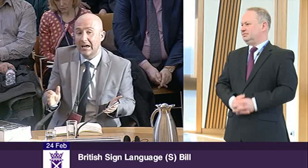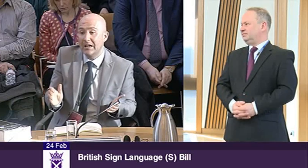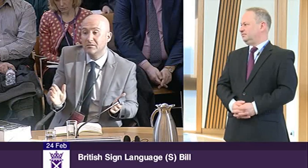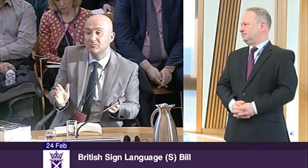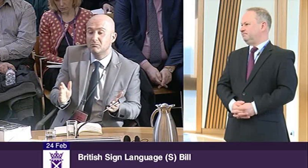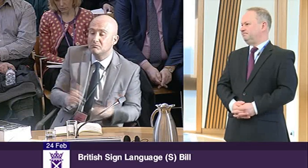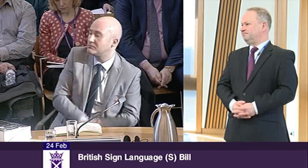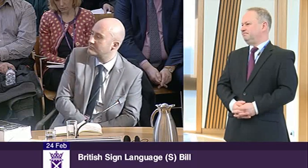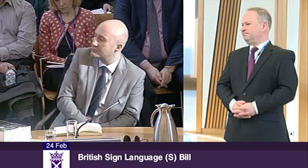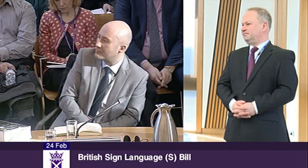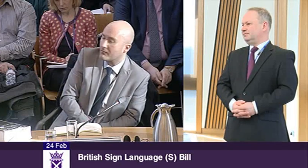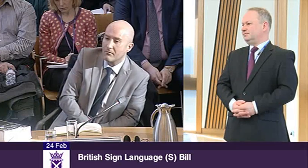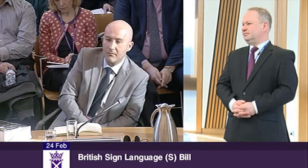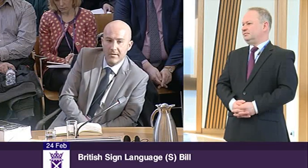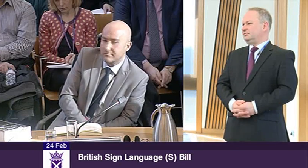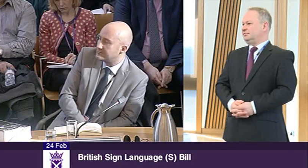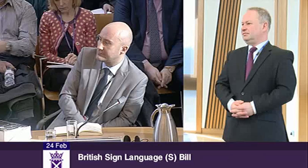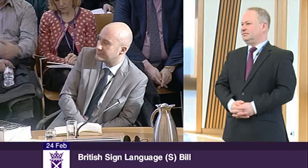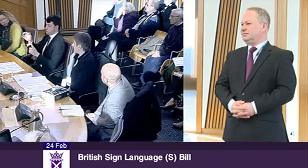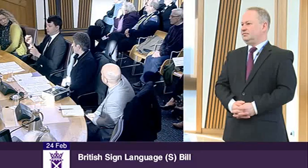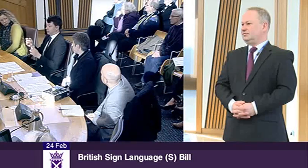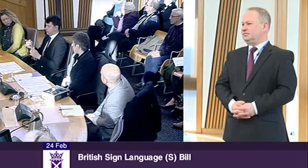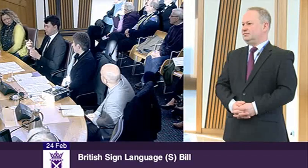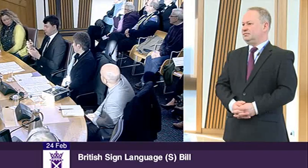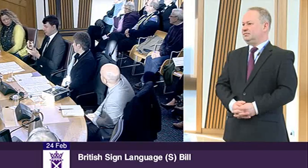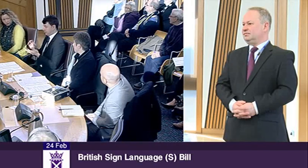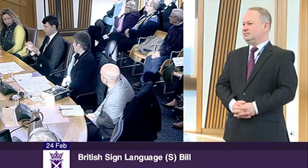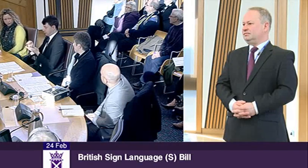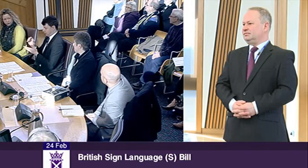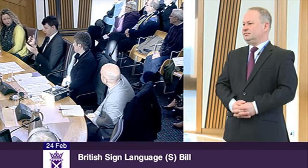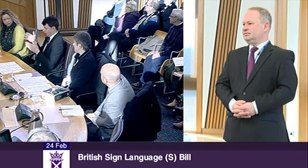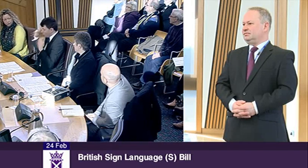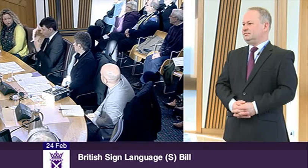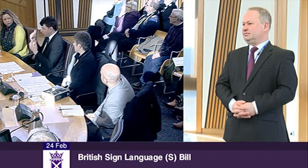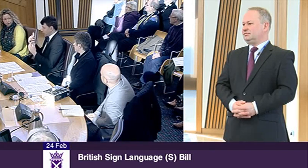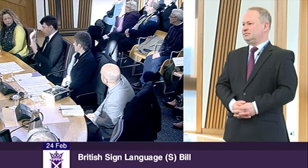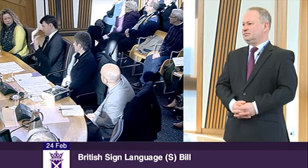on them anyway.